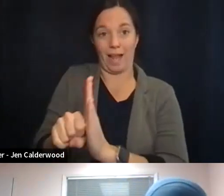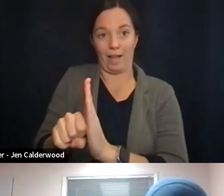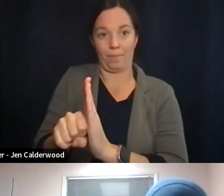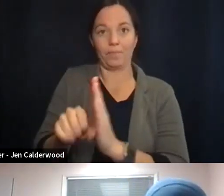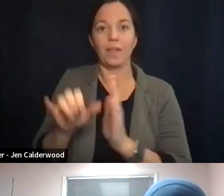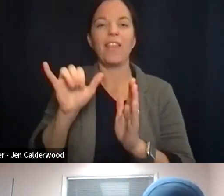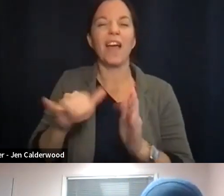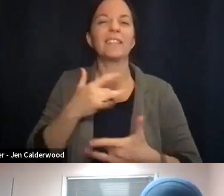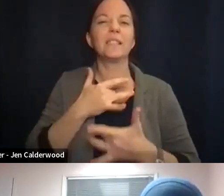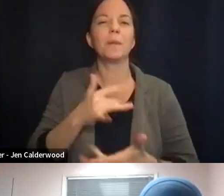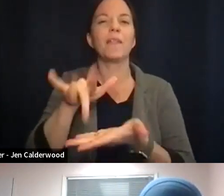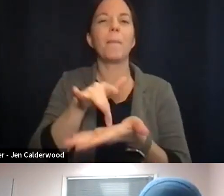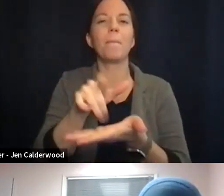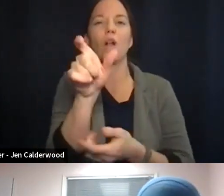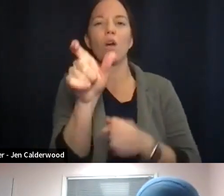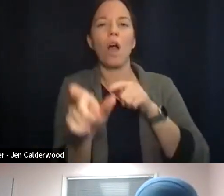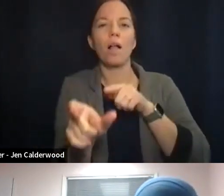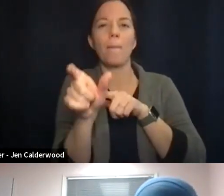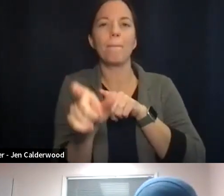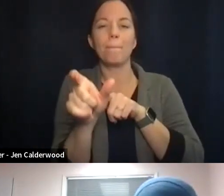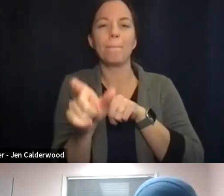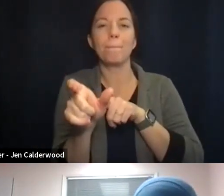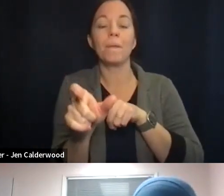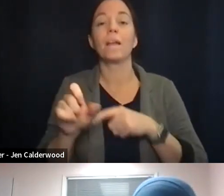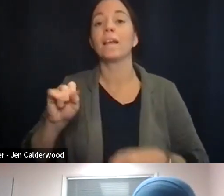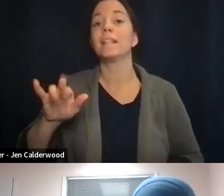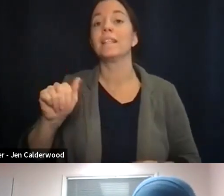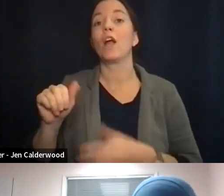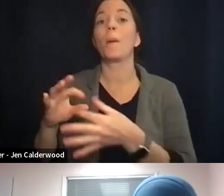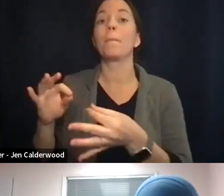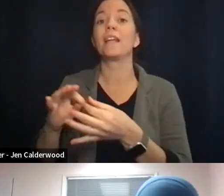In is to that, it will list all of the various steps and all the different types of addendum and changes and initial proposed plans over the last nine years that have happened for that state. the last 9 years that have happened for that state that is typically like that middle column. That is typically like that middle column.